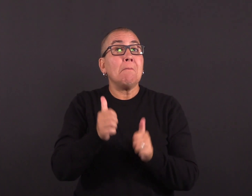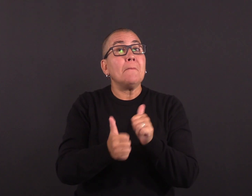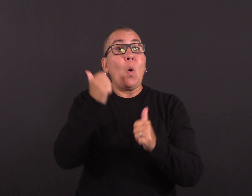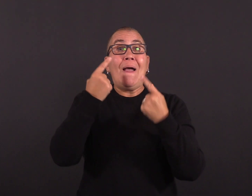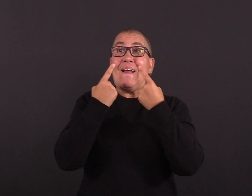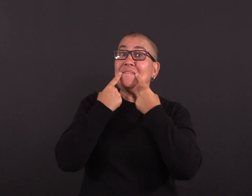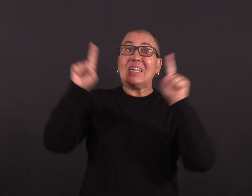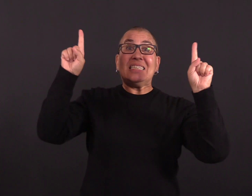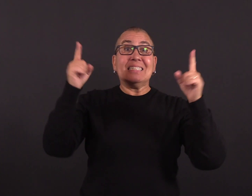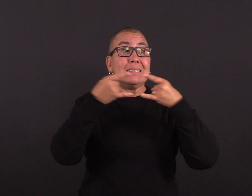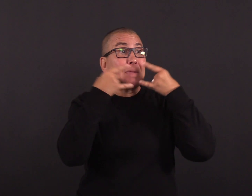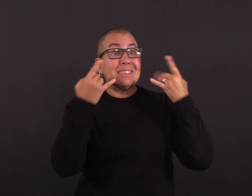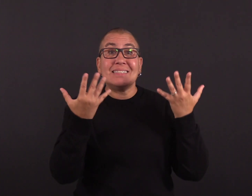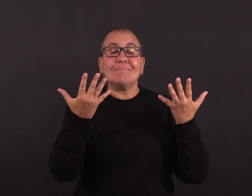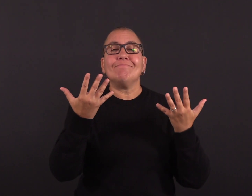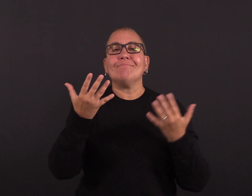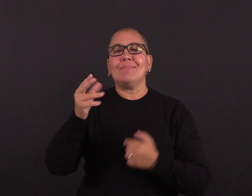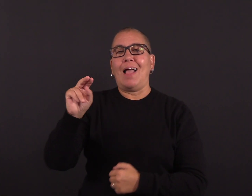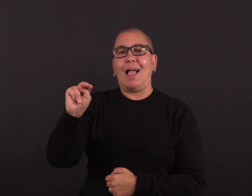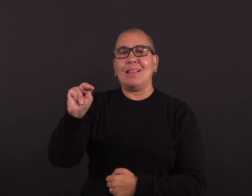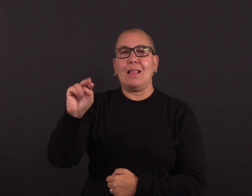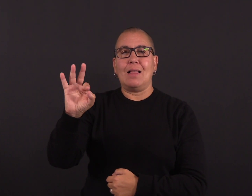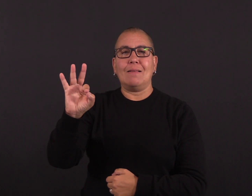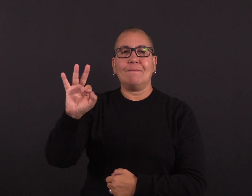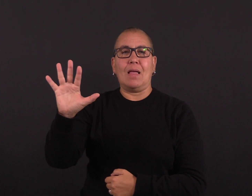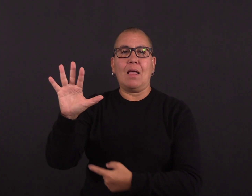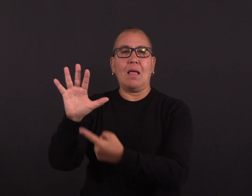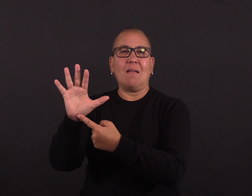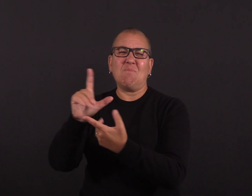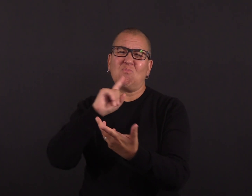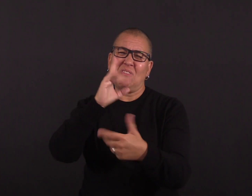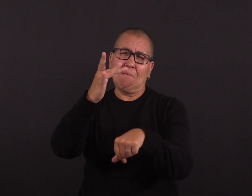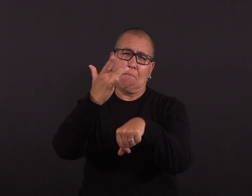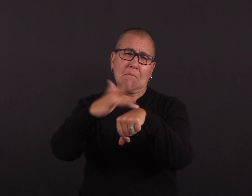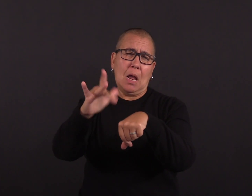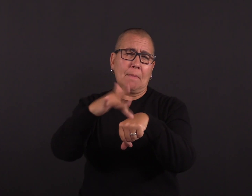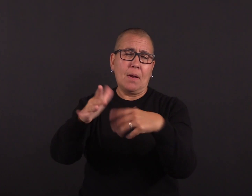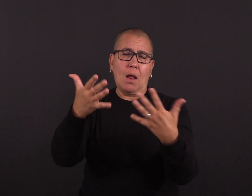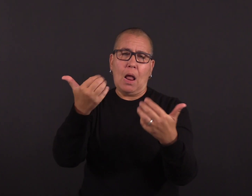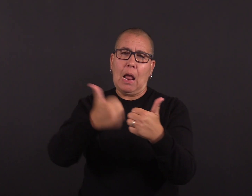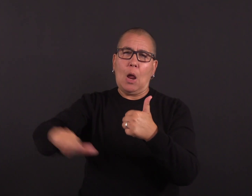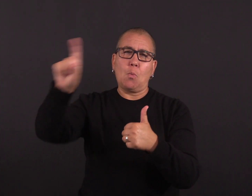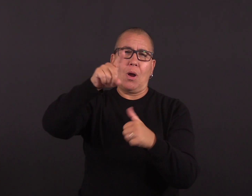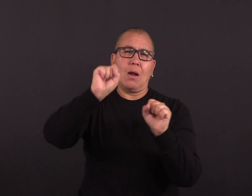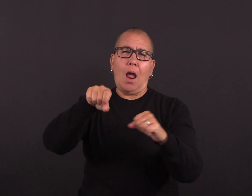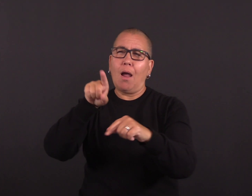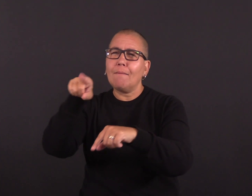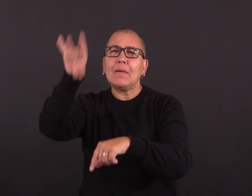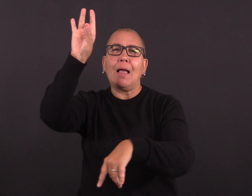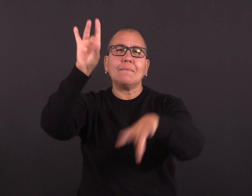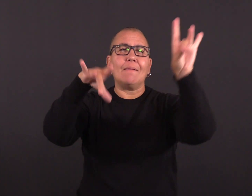a professor at the George Washington University School of Medicine & Health Sciences.